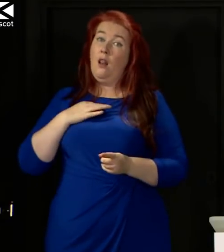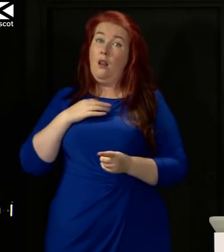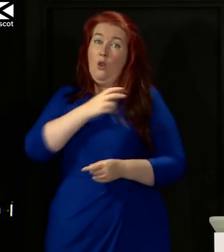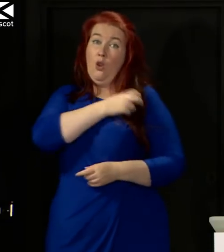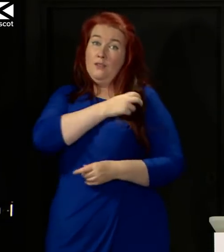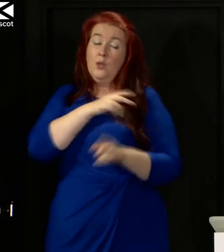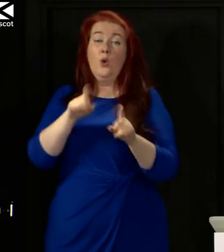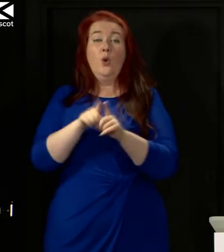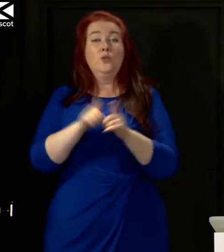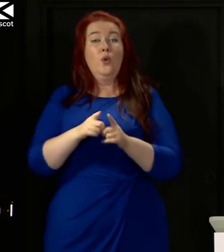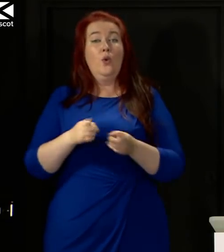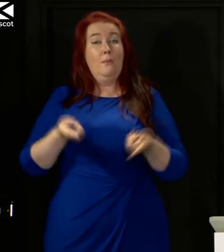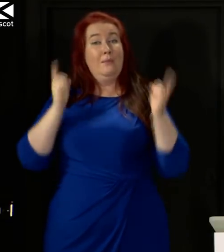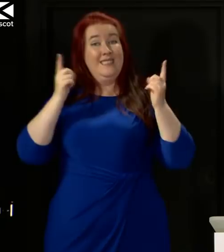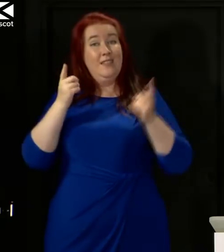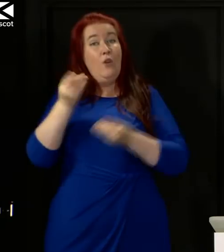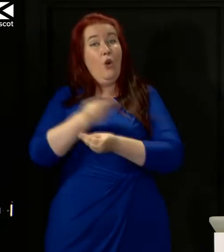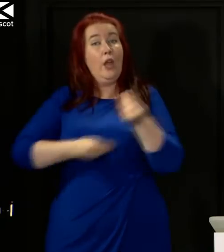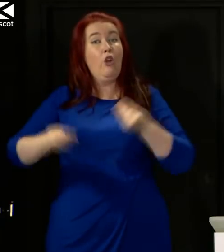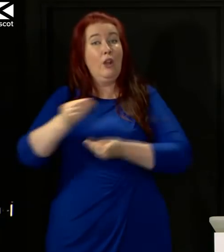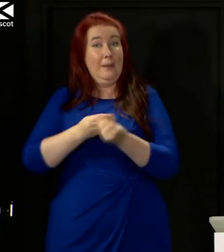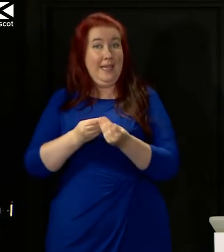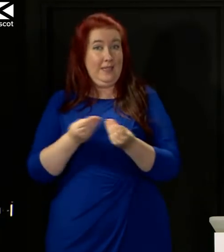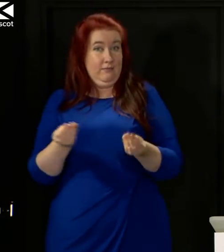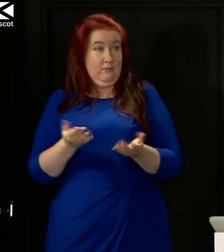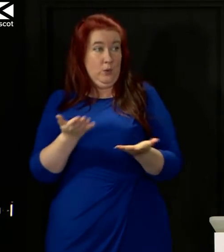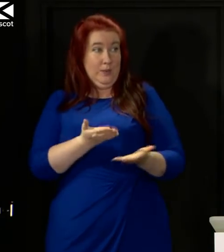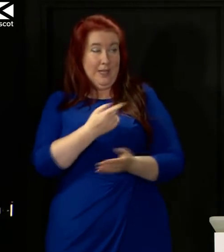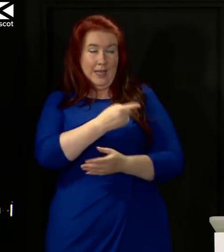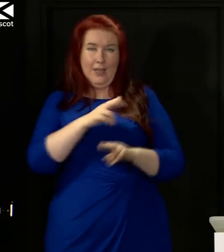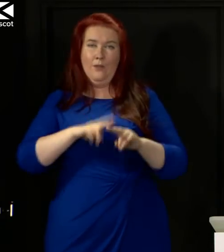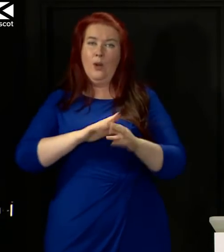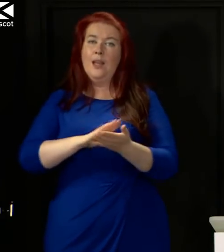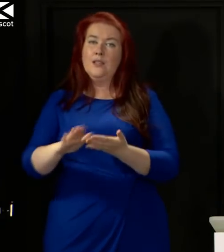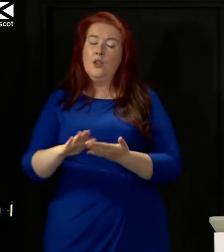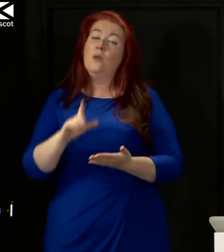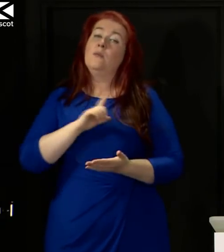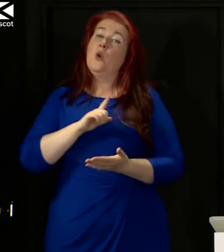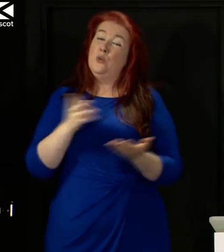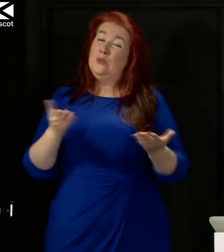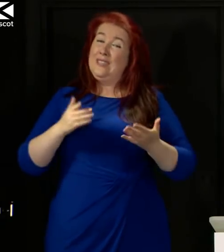Secretary - the main focus for today's remarks is the economy.